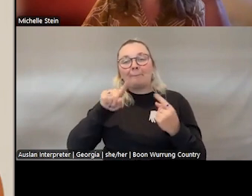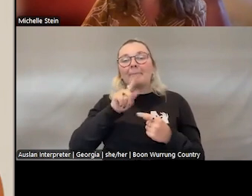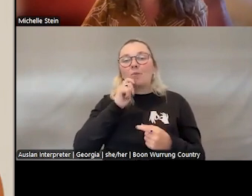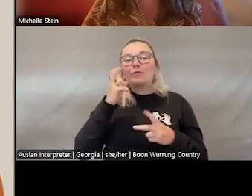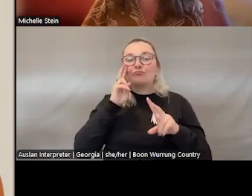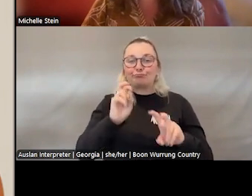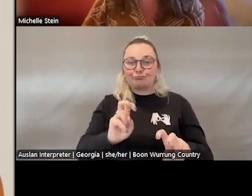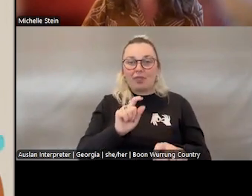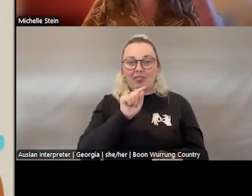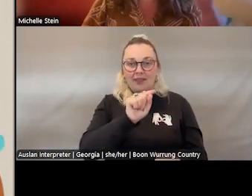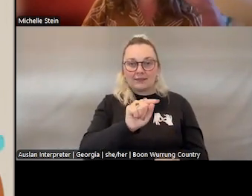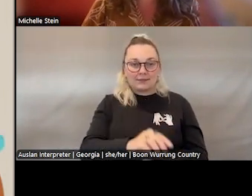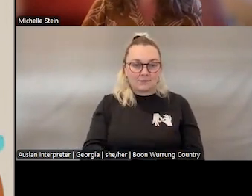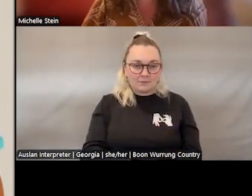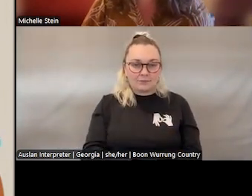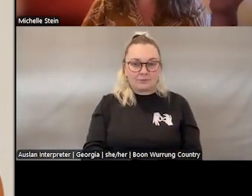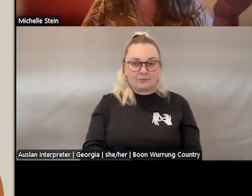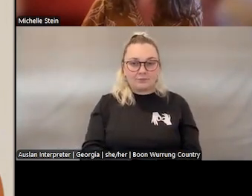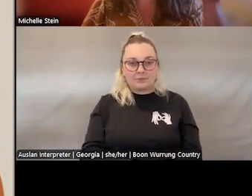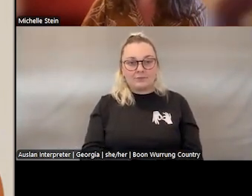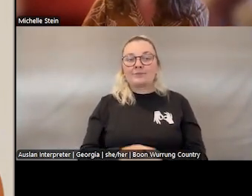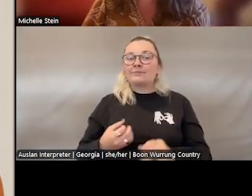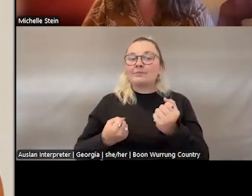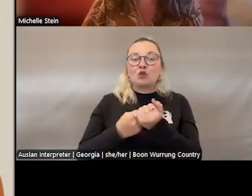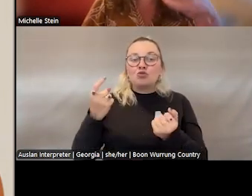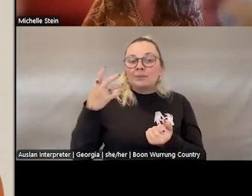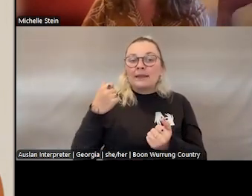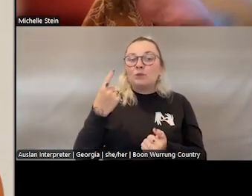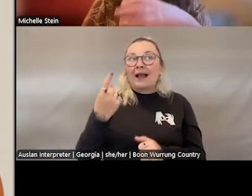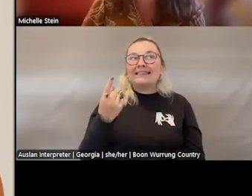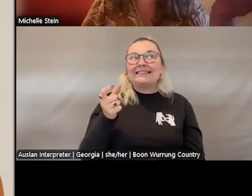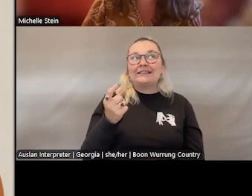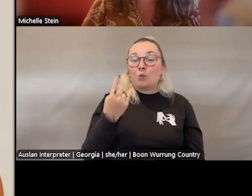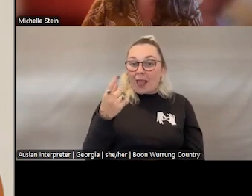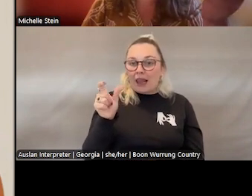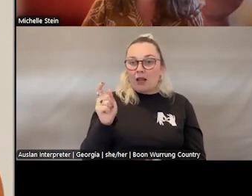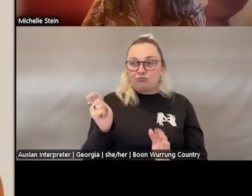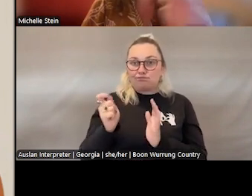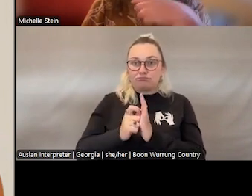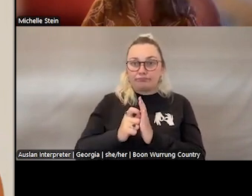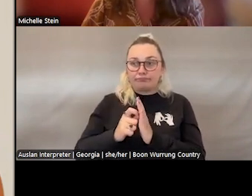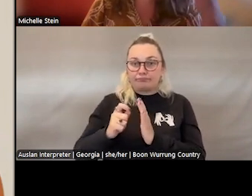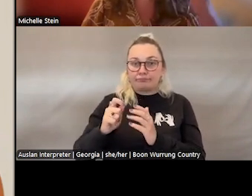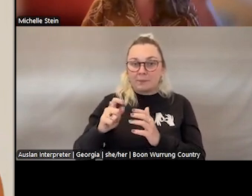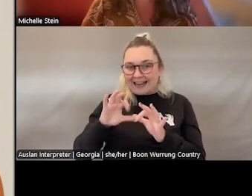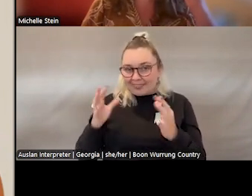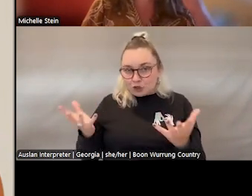at. As I said, supporters have made a single gift over a certain amount but have been cultivated,